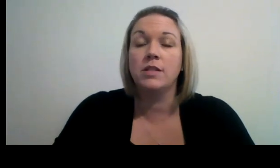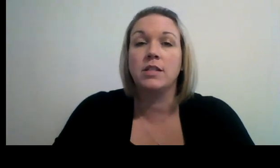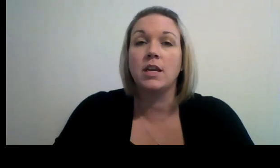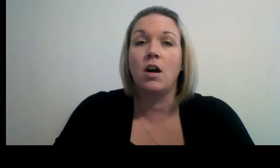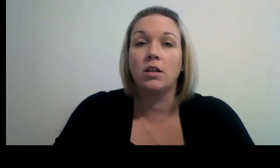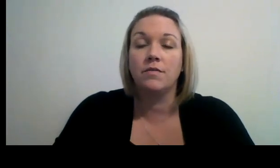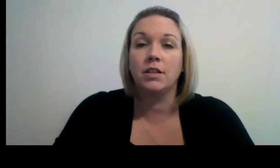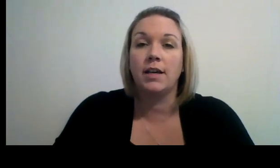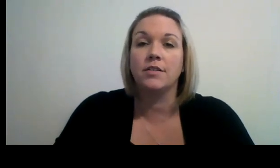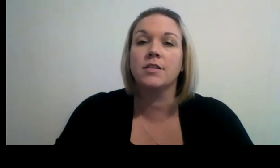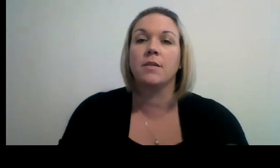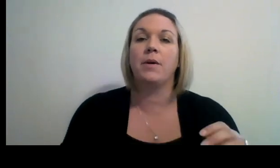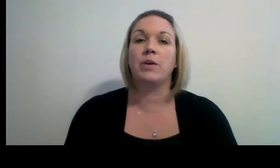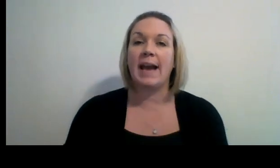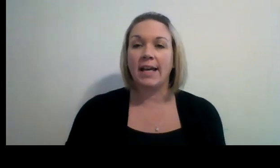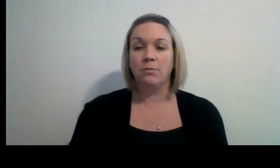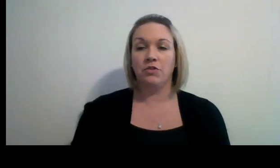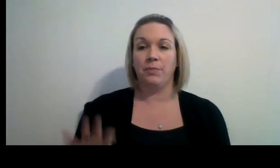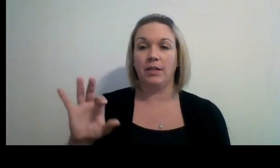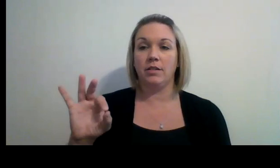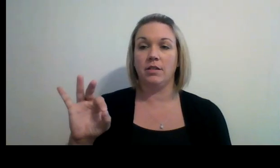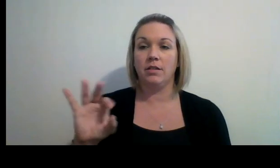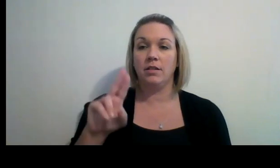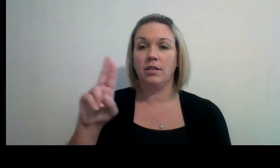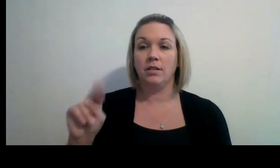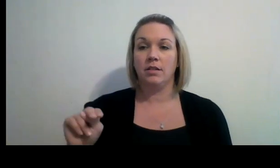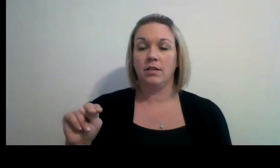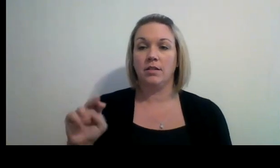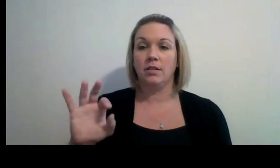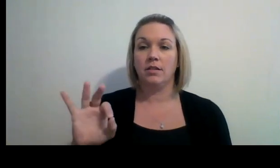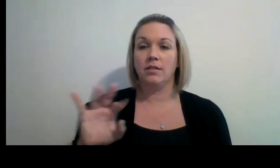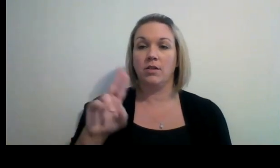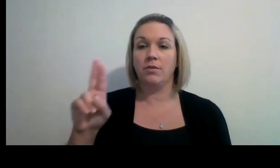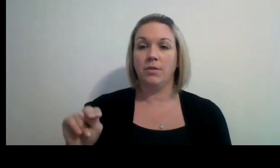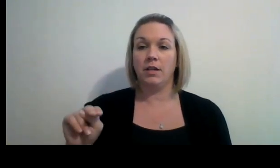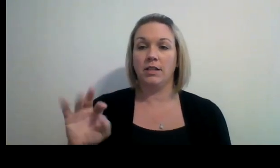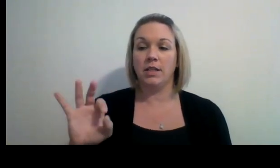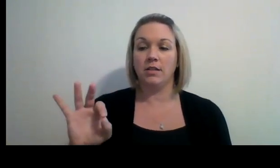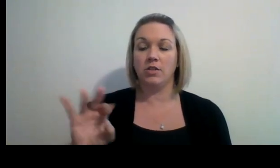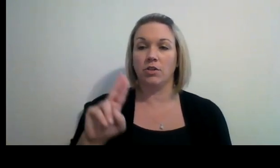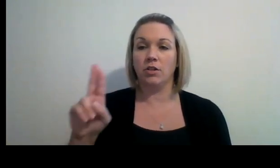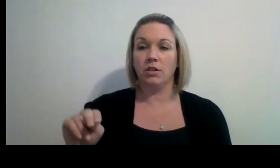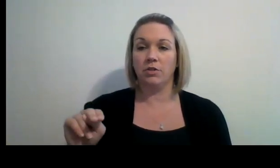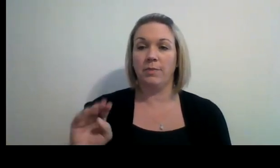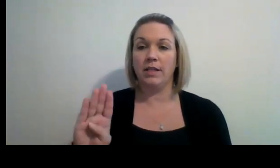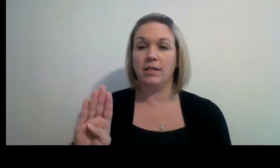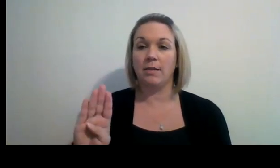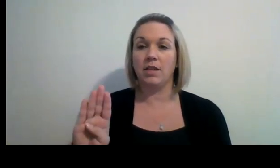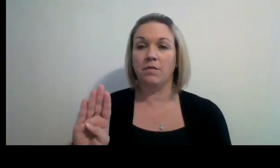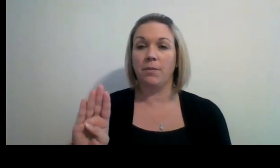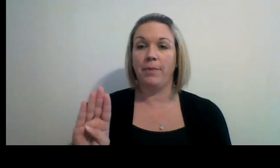see all of the letters but we add a movement. So it's in a circular movement, same thing for